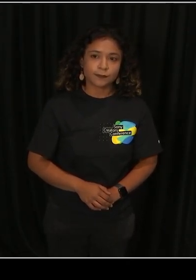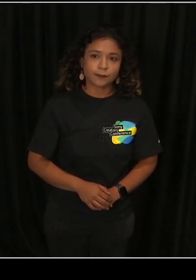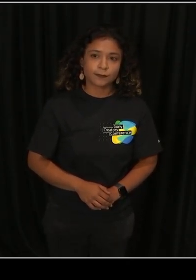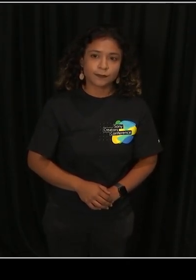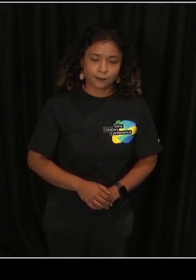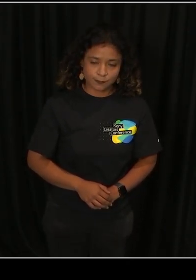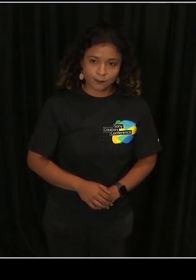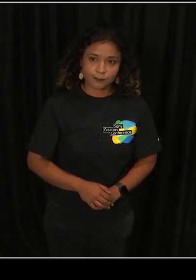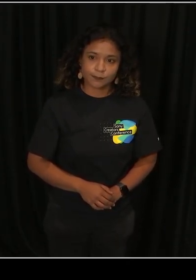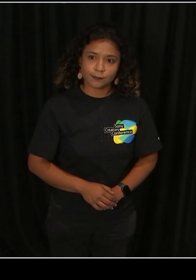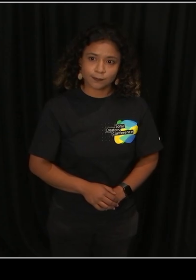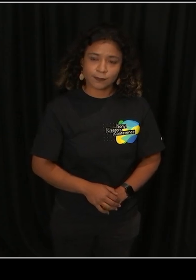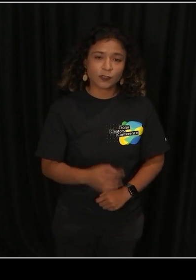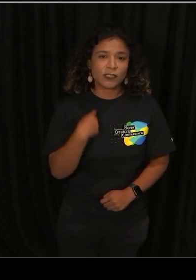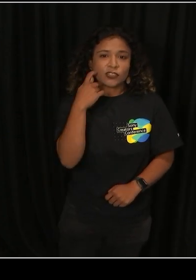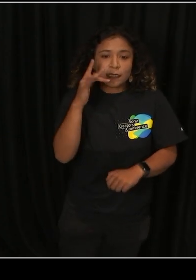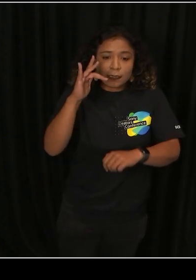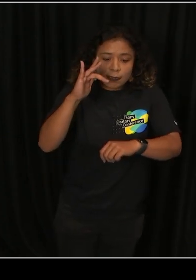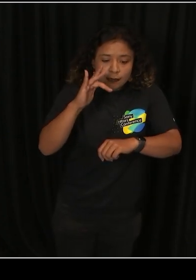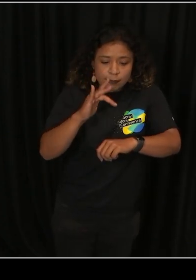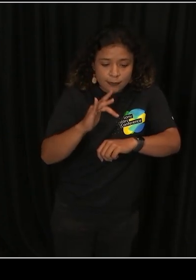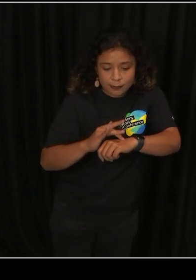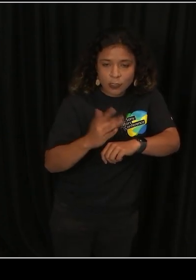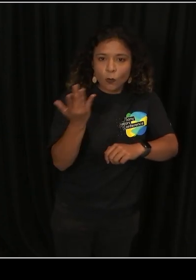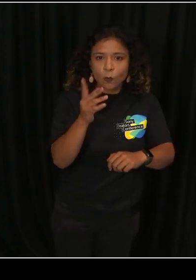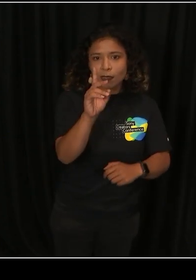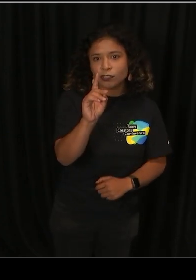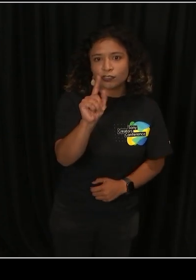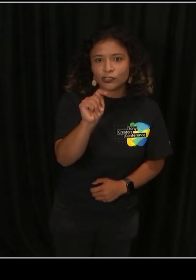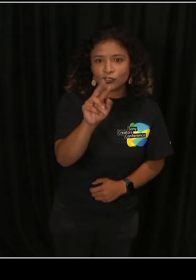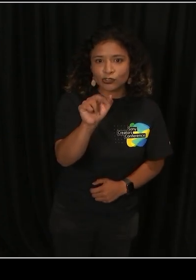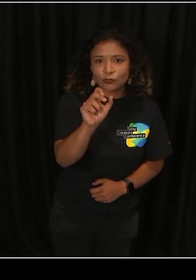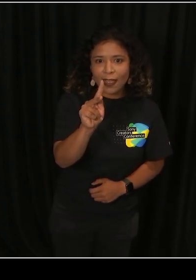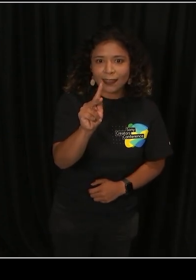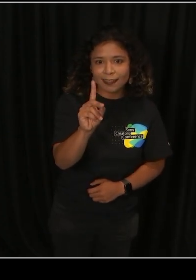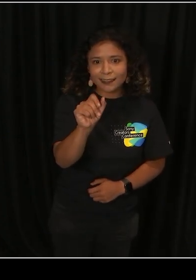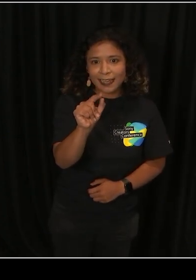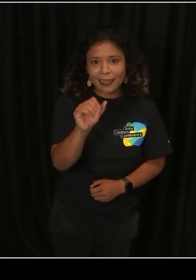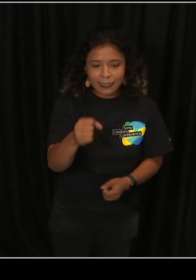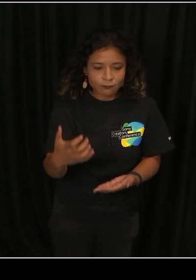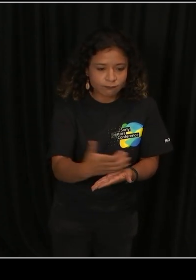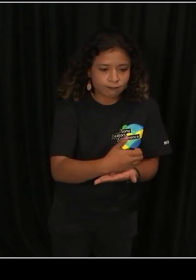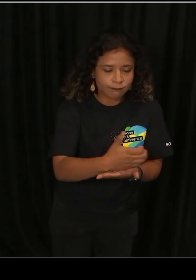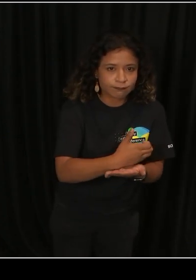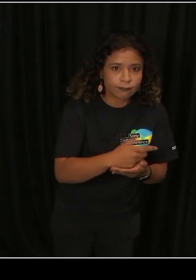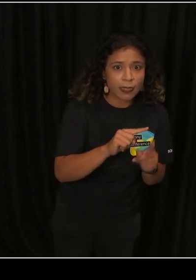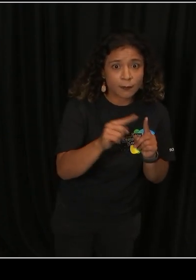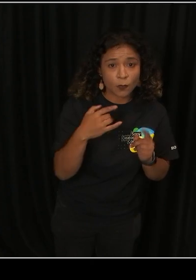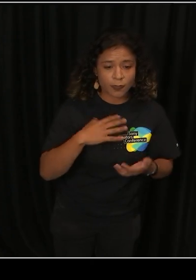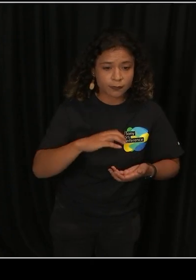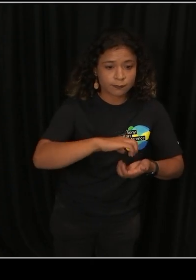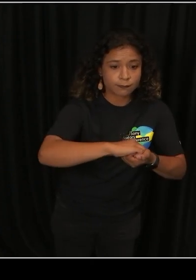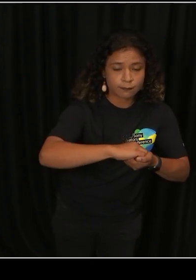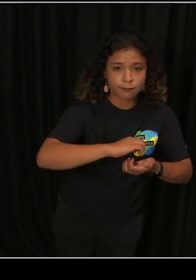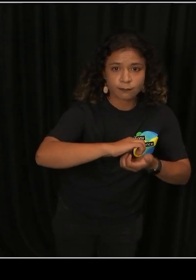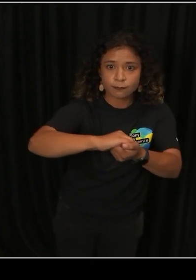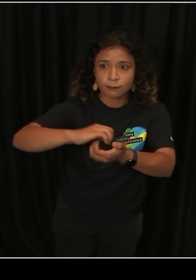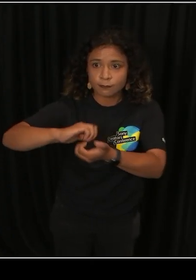So we only just scratched the surface for what Skeletrack data can power. And we're extremely excited about the future ways that both our partners and us are able to provide